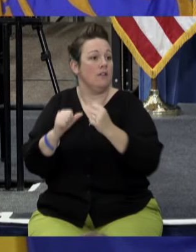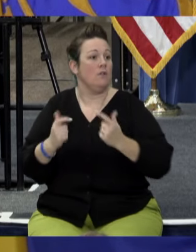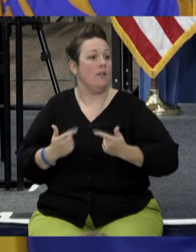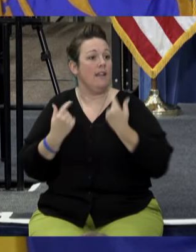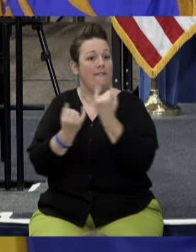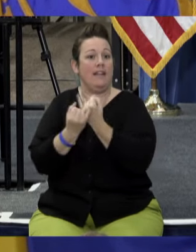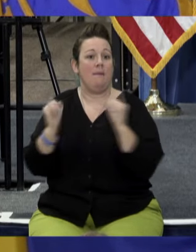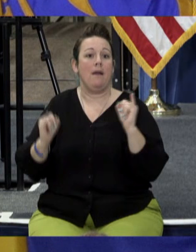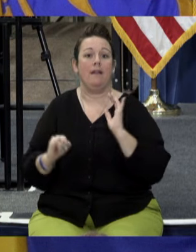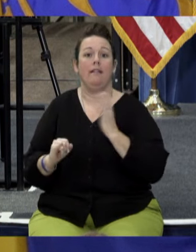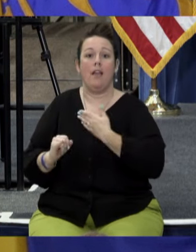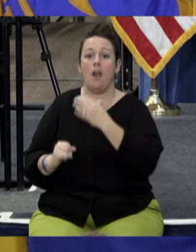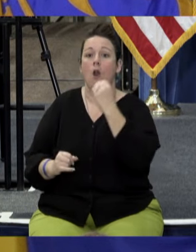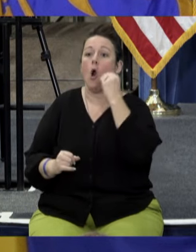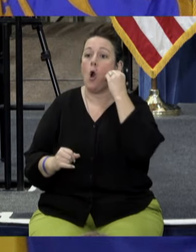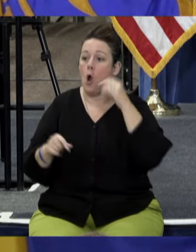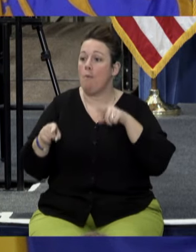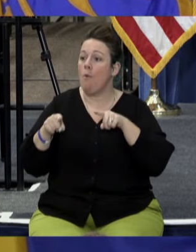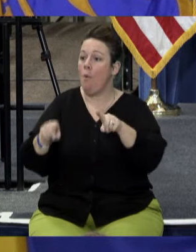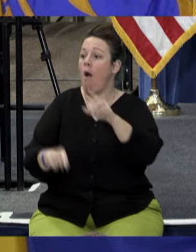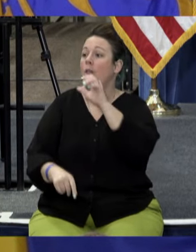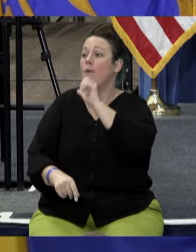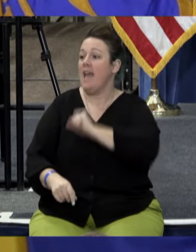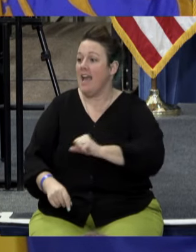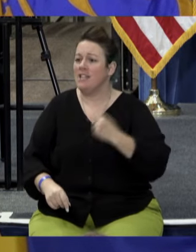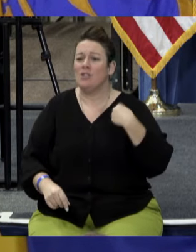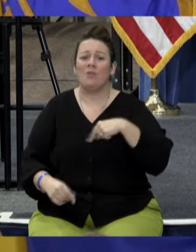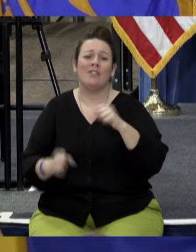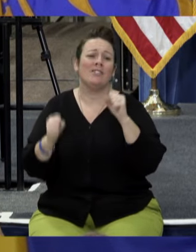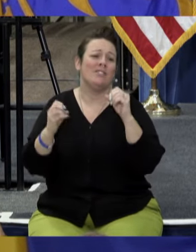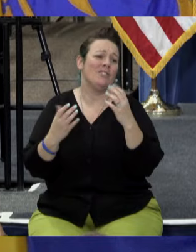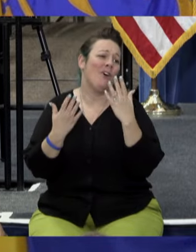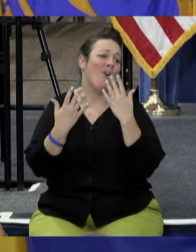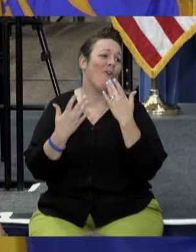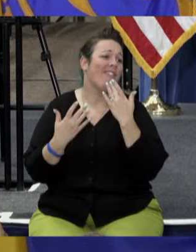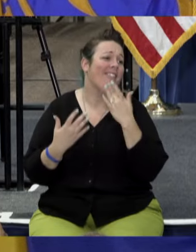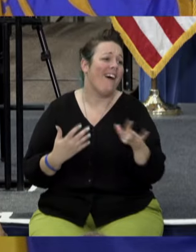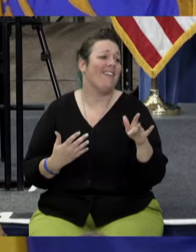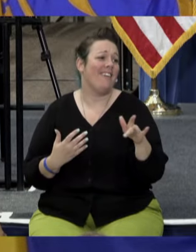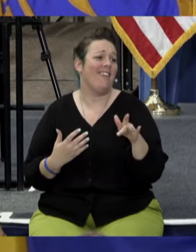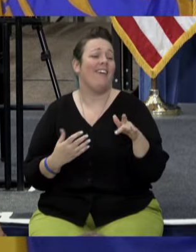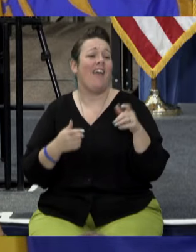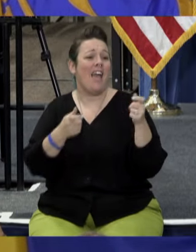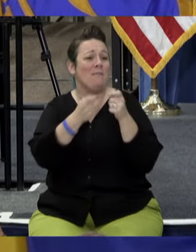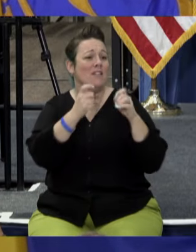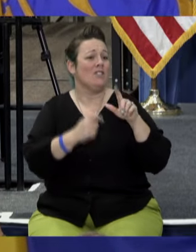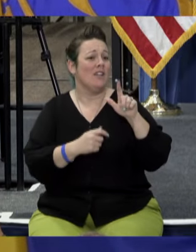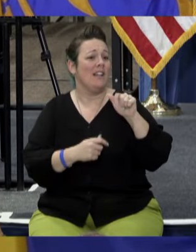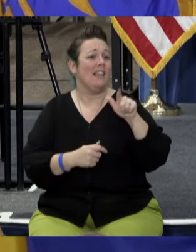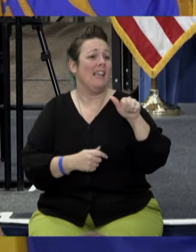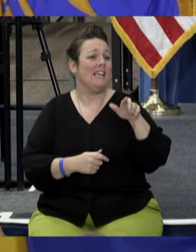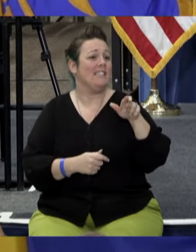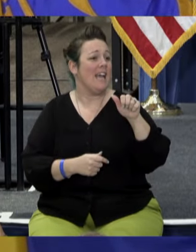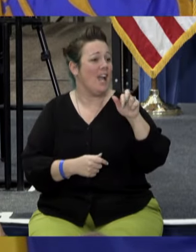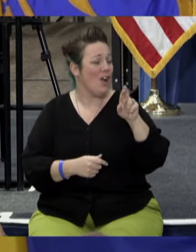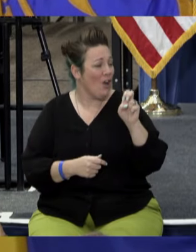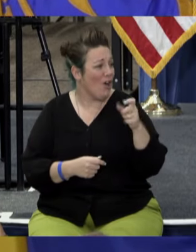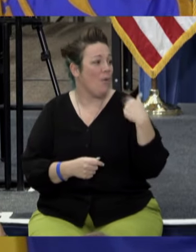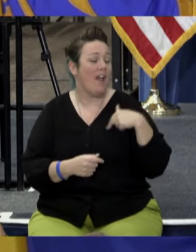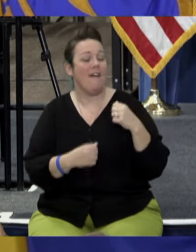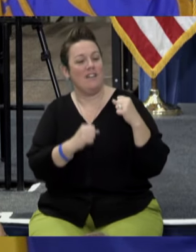as we age. And we are so fortunate, Administrator Lazare, because we have a strong champion in you.